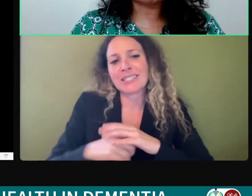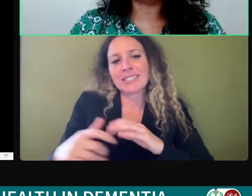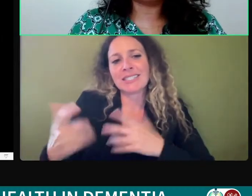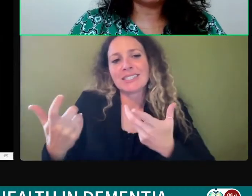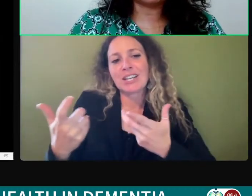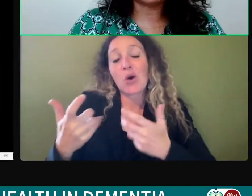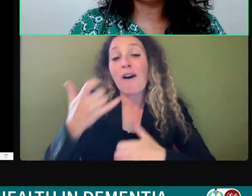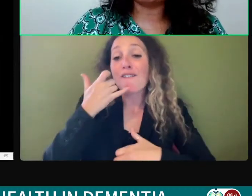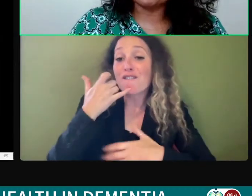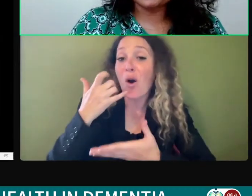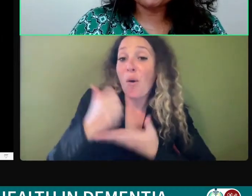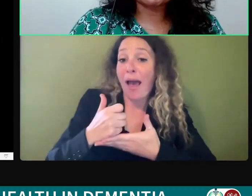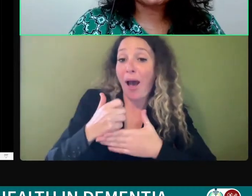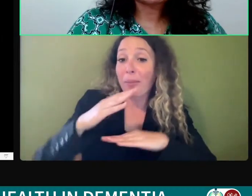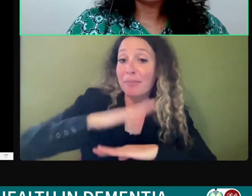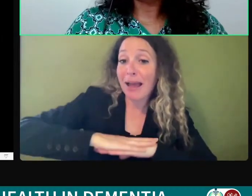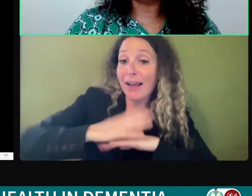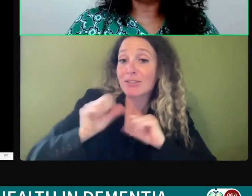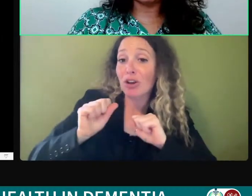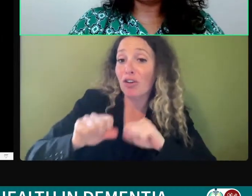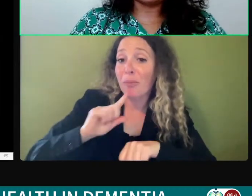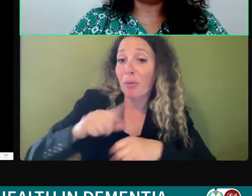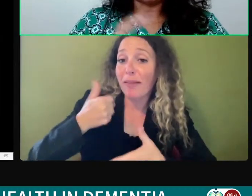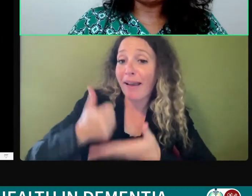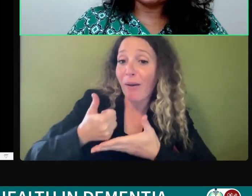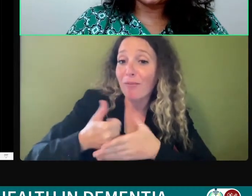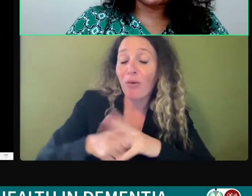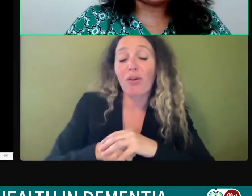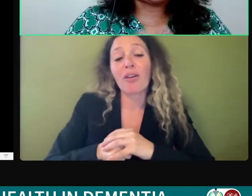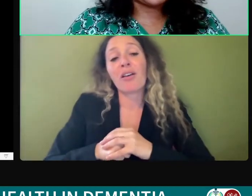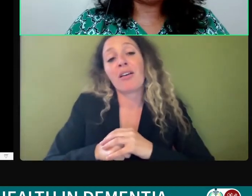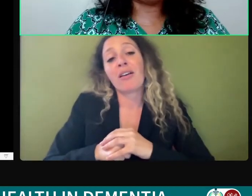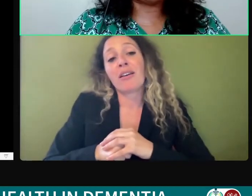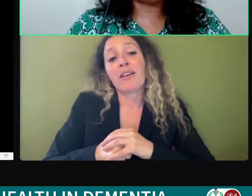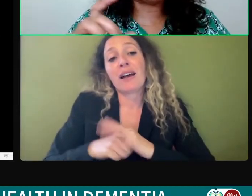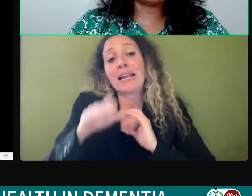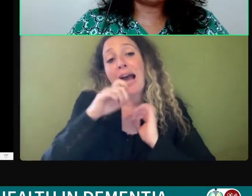for video visits can be very helpful, not just a chat feature in an app, if especially what